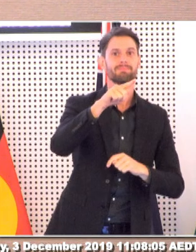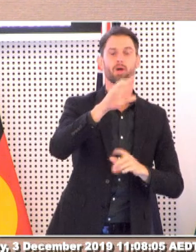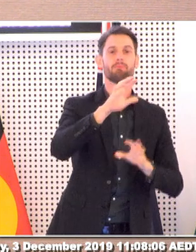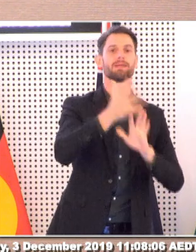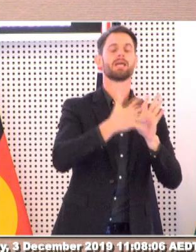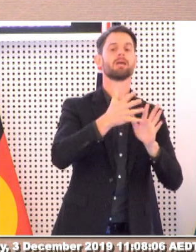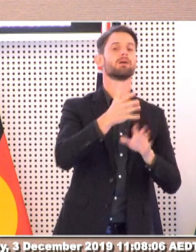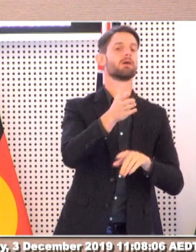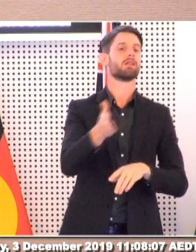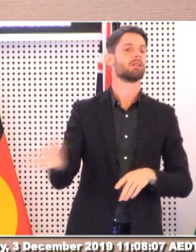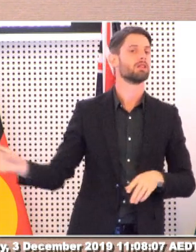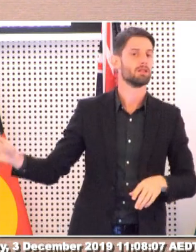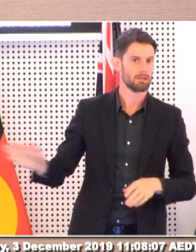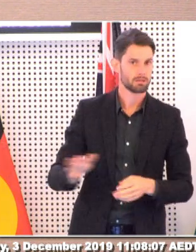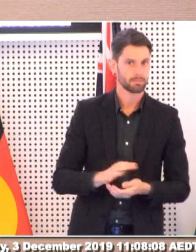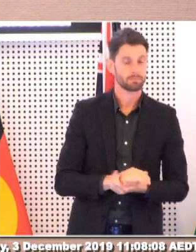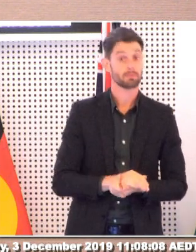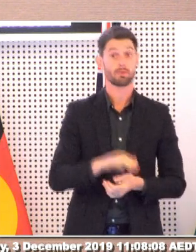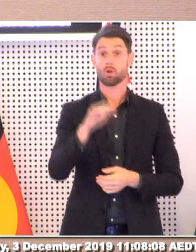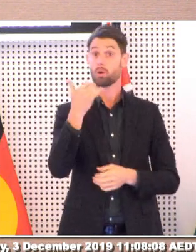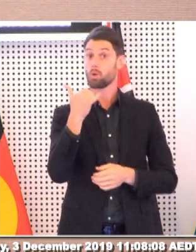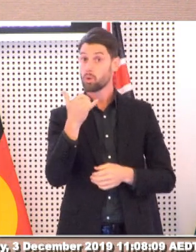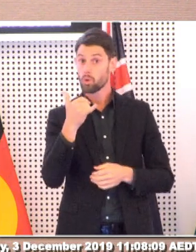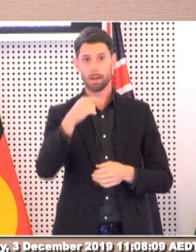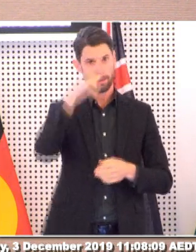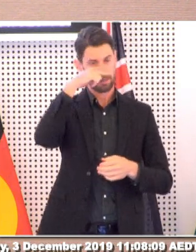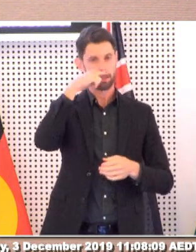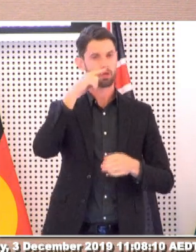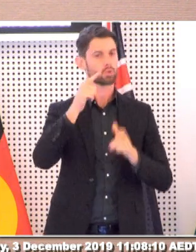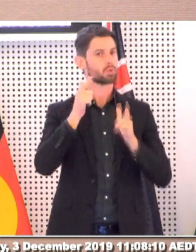that I’m often interested in, assumptions about people with disability,